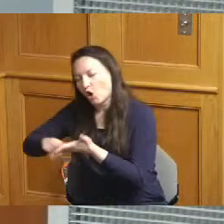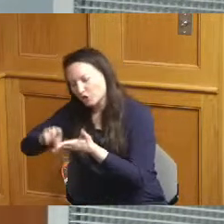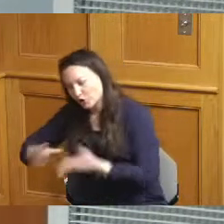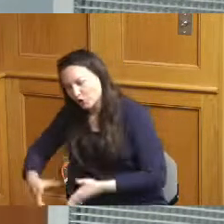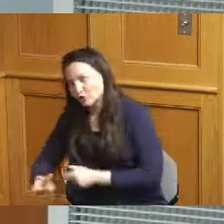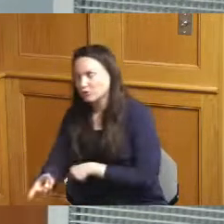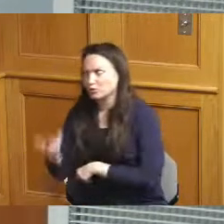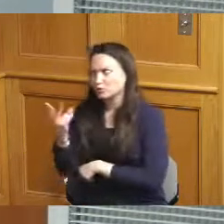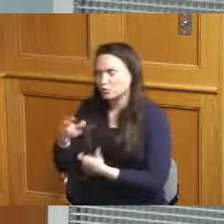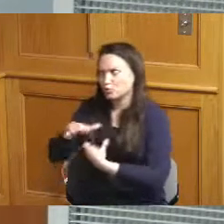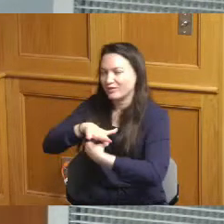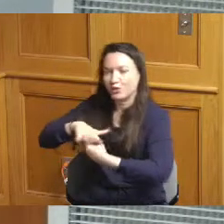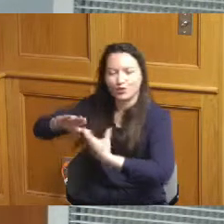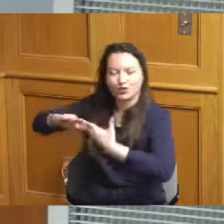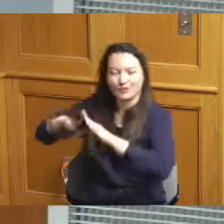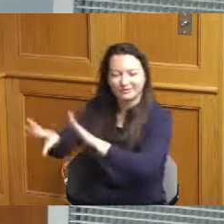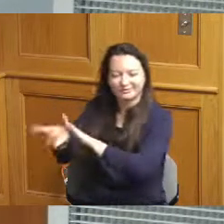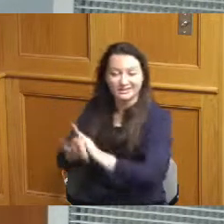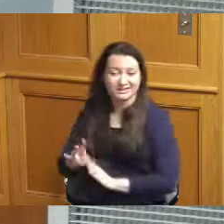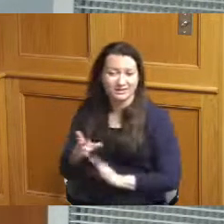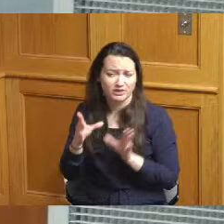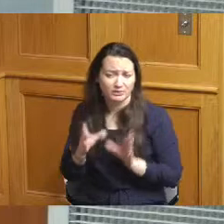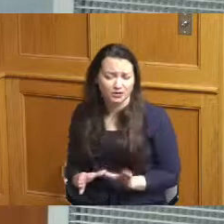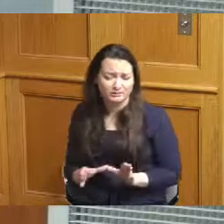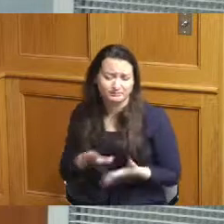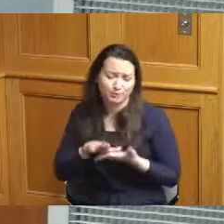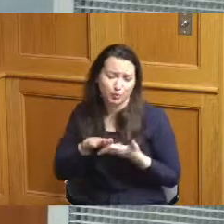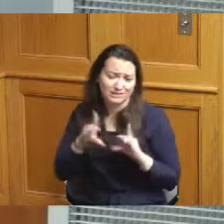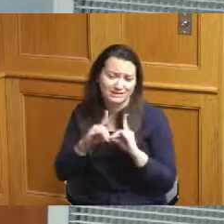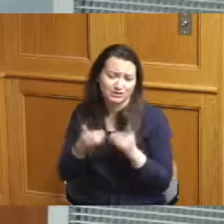appointed by the local community and then the seventh person is the school district okay okay